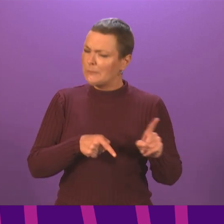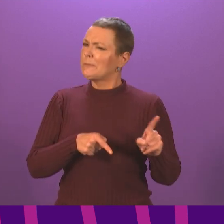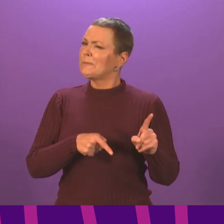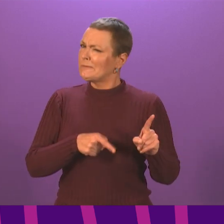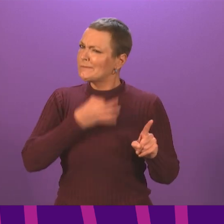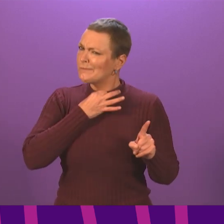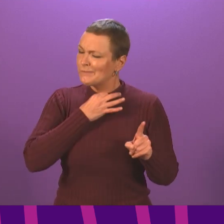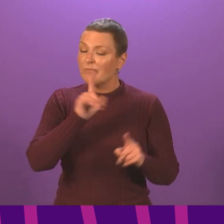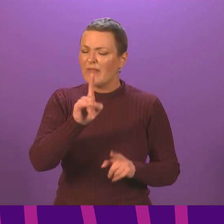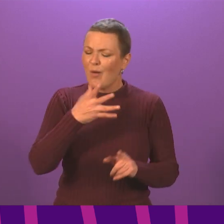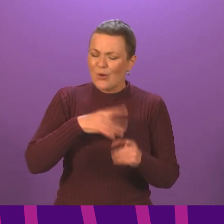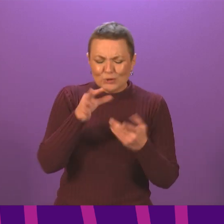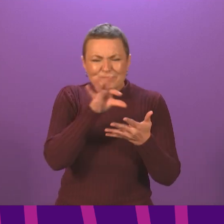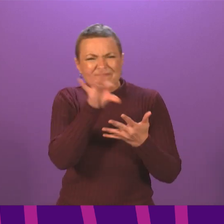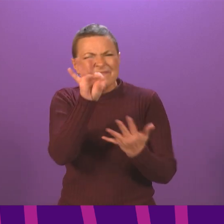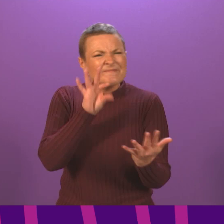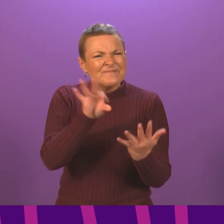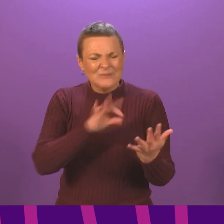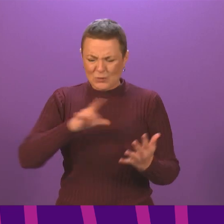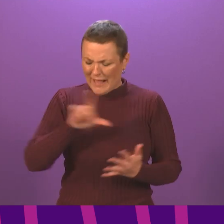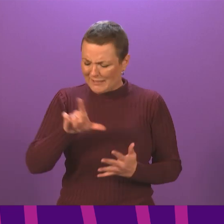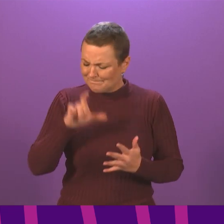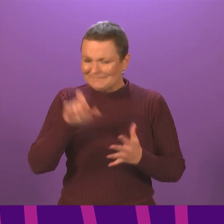a lot already when it comes to testing.